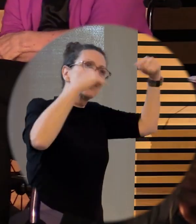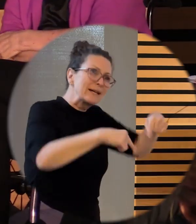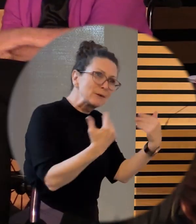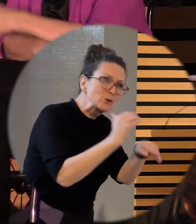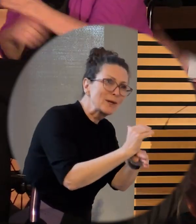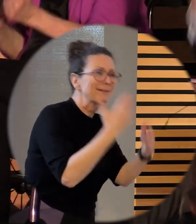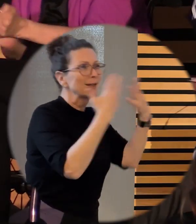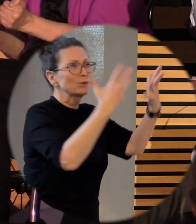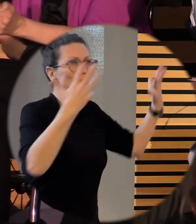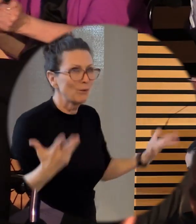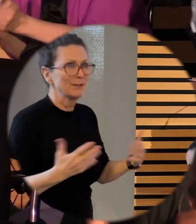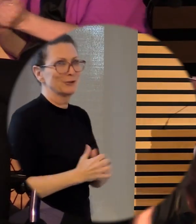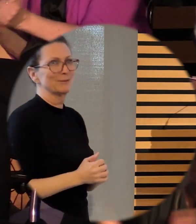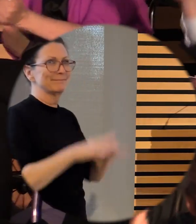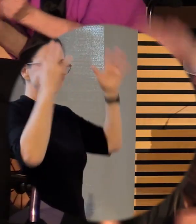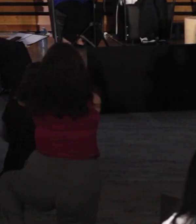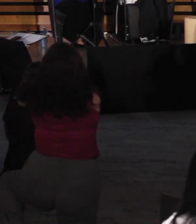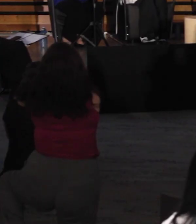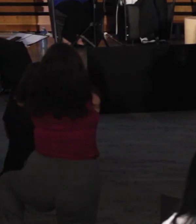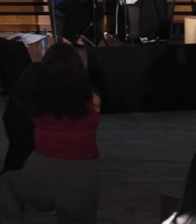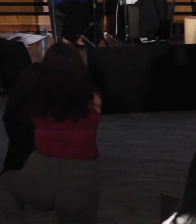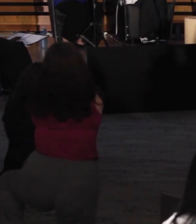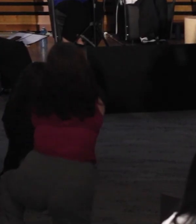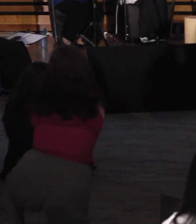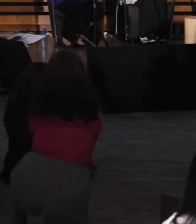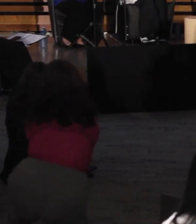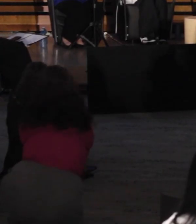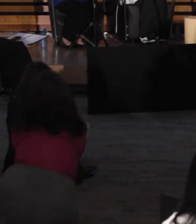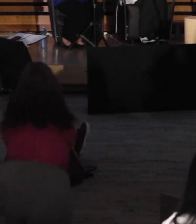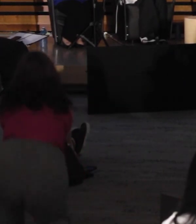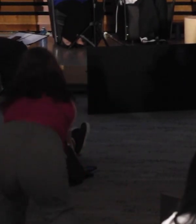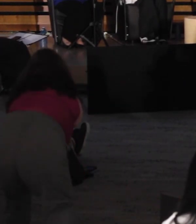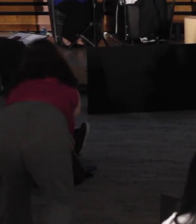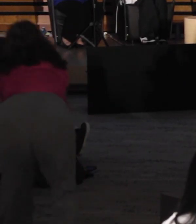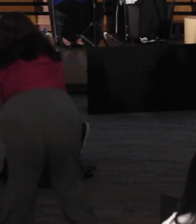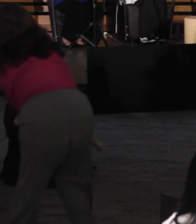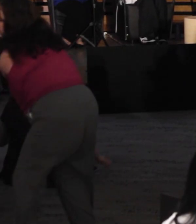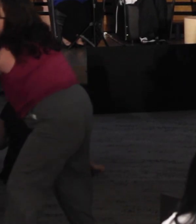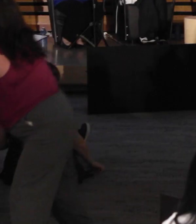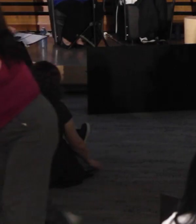coming out here tonight. Thanks for everybody online. This has been a terrific evening.